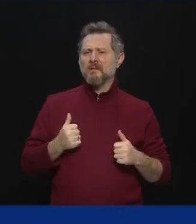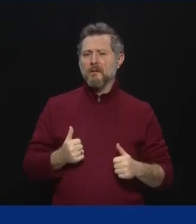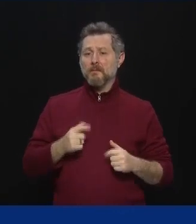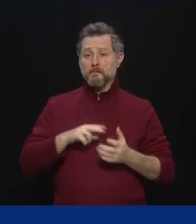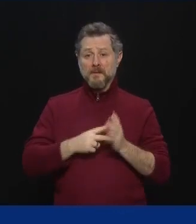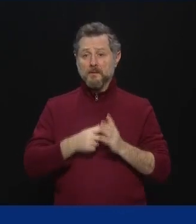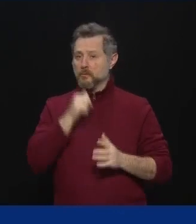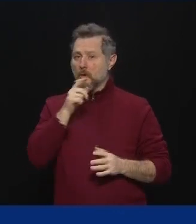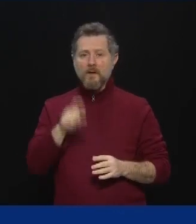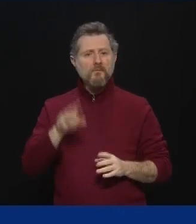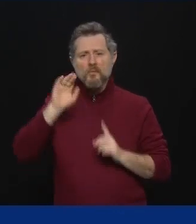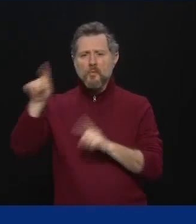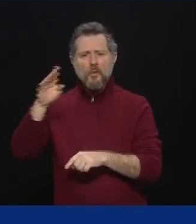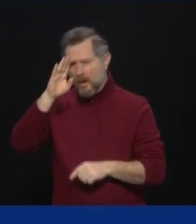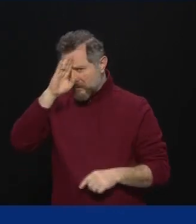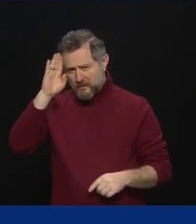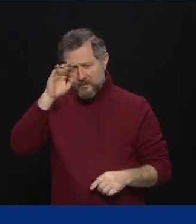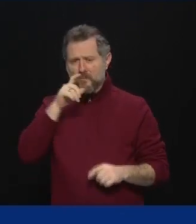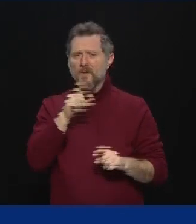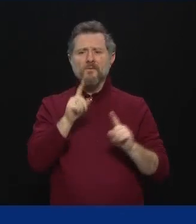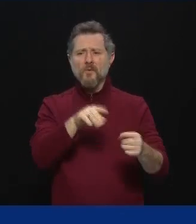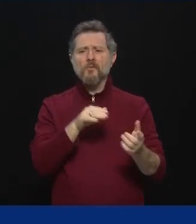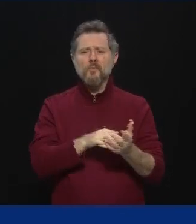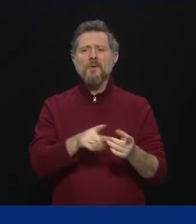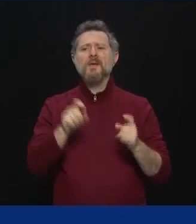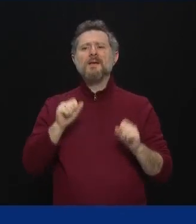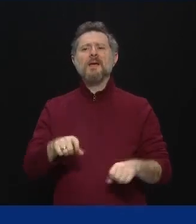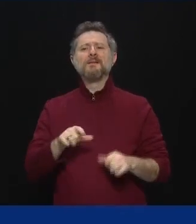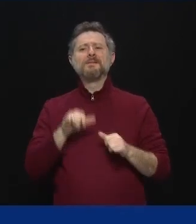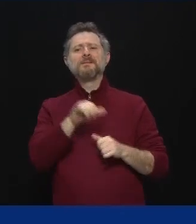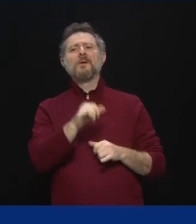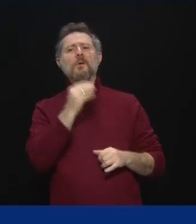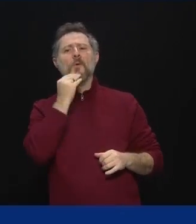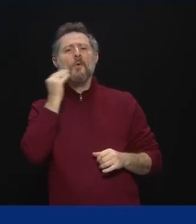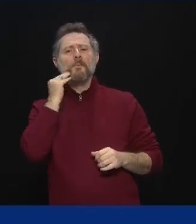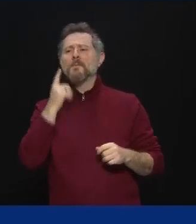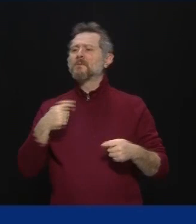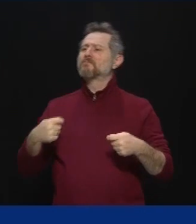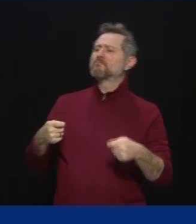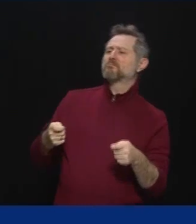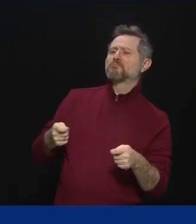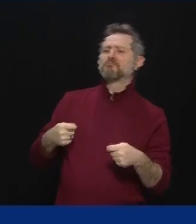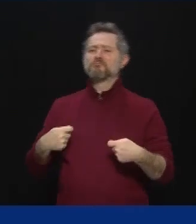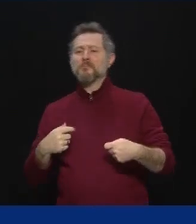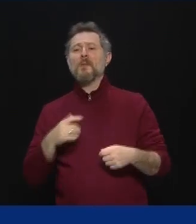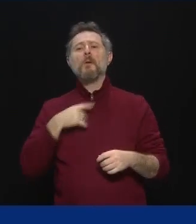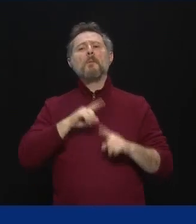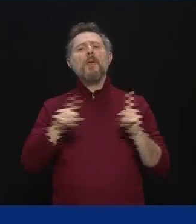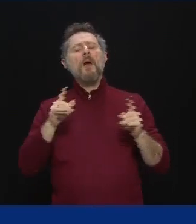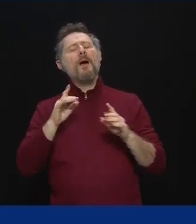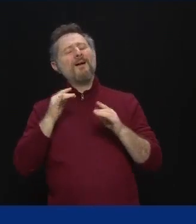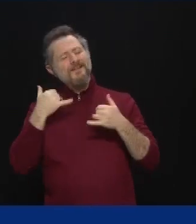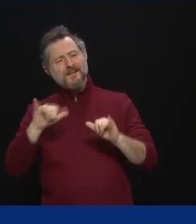POSITIVE THEY WON'T SHOW SYMPTOMS OR EVEN VERY MILD SYMPTOMS, WON'T REQUIRE THEM TO